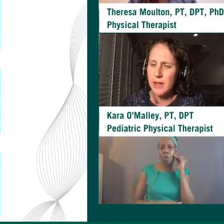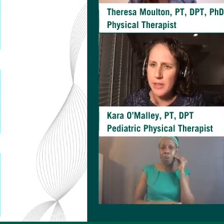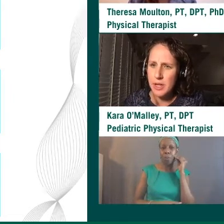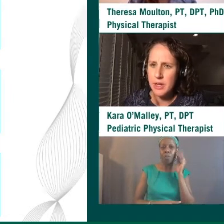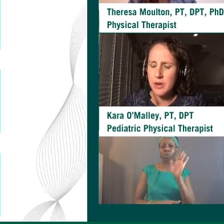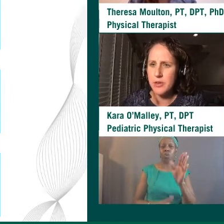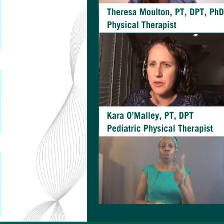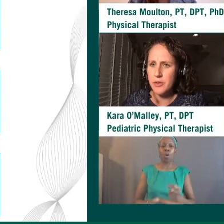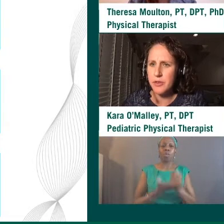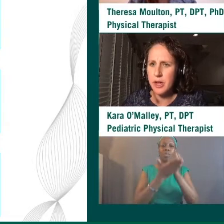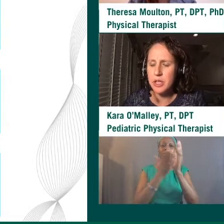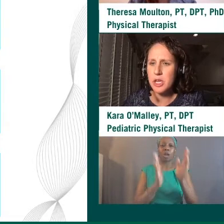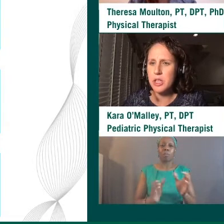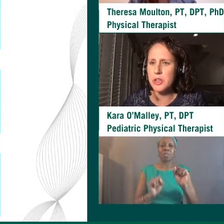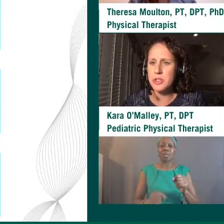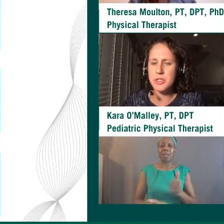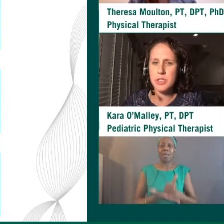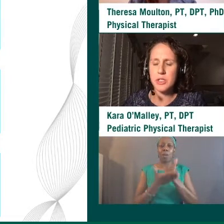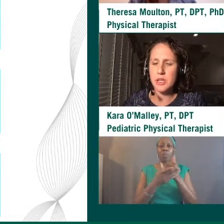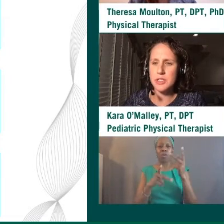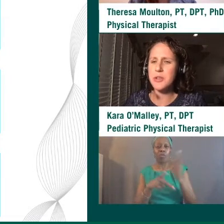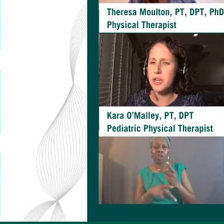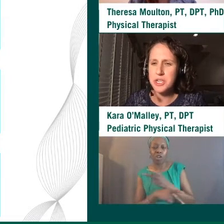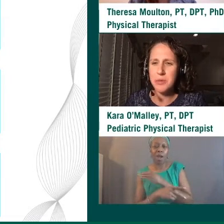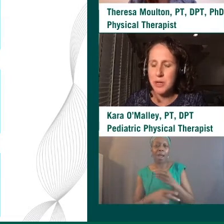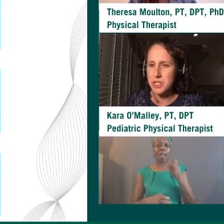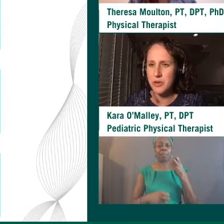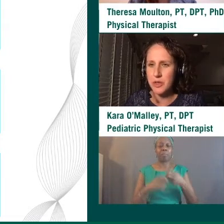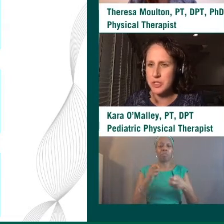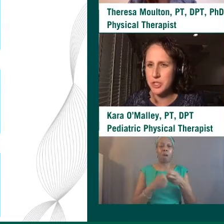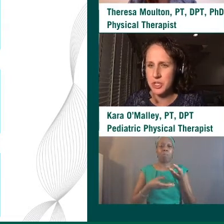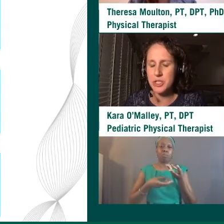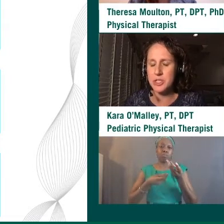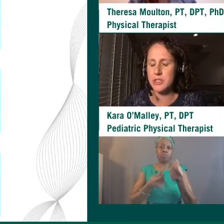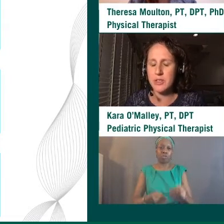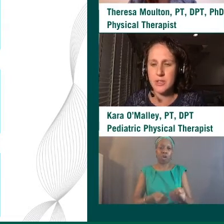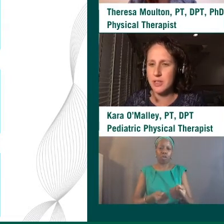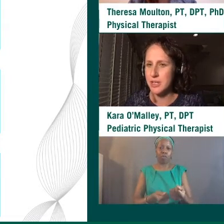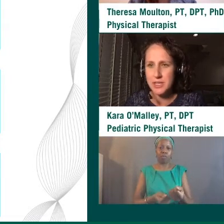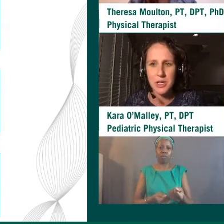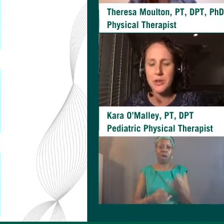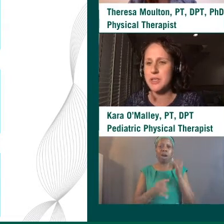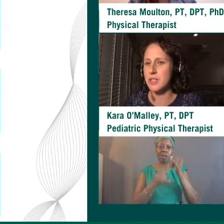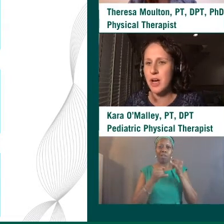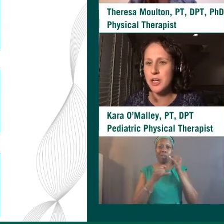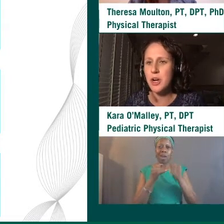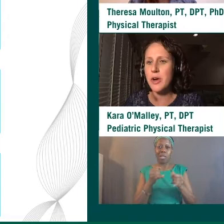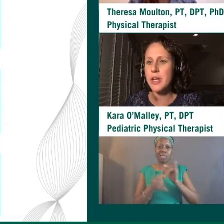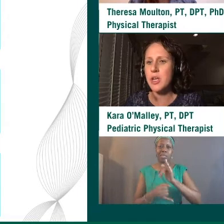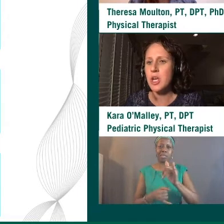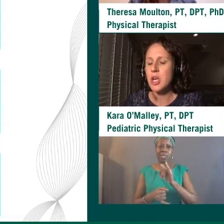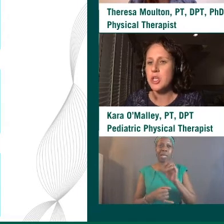And then finally, as Sudarshan mentioned research is continuous ongoing.